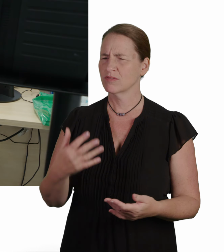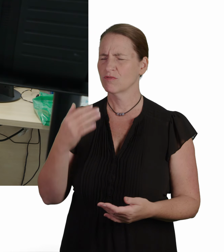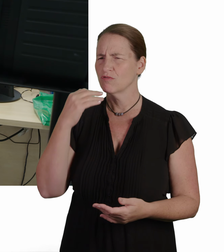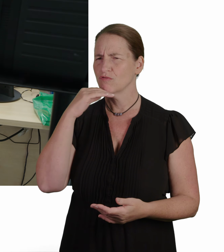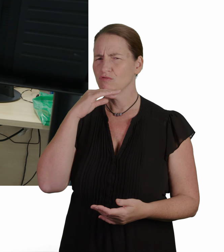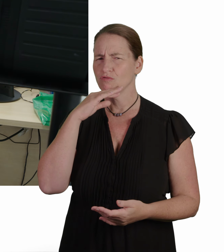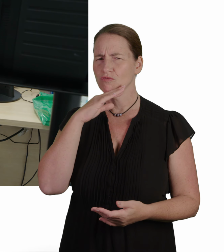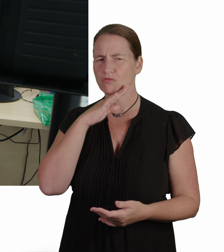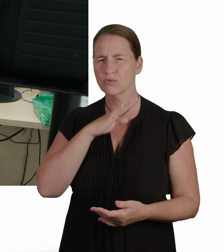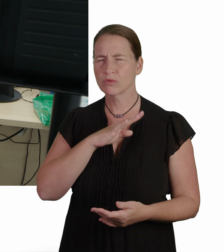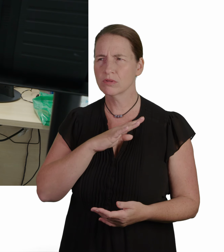“The fruit...”